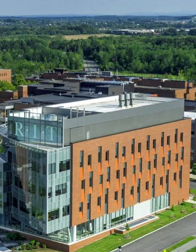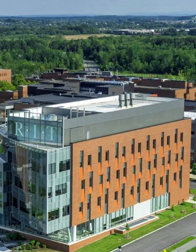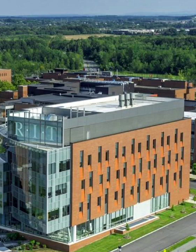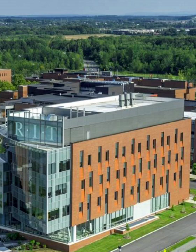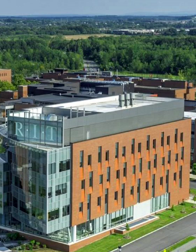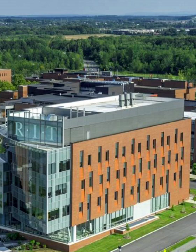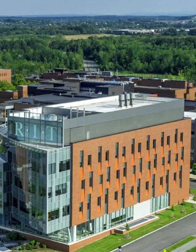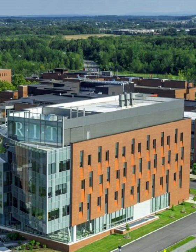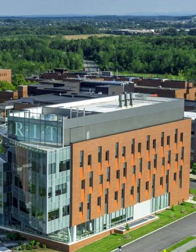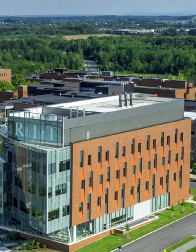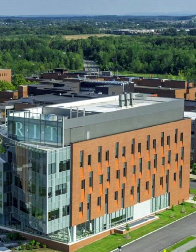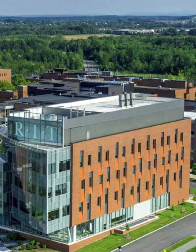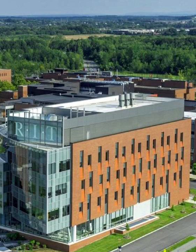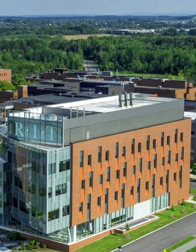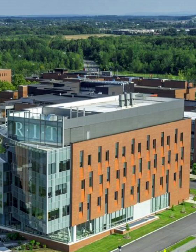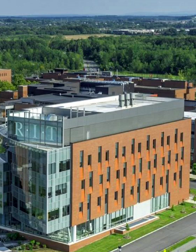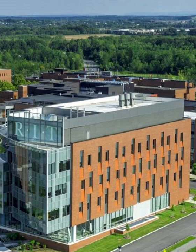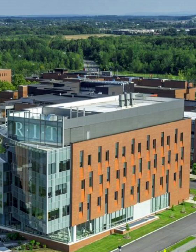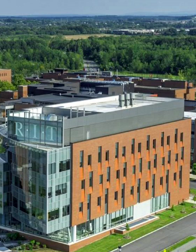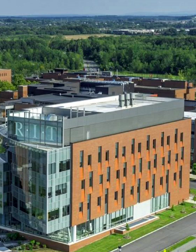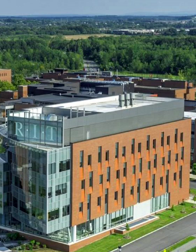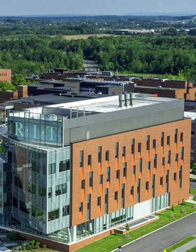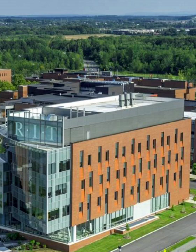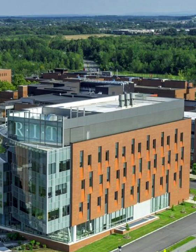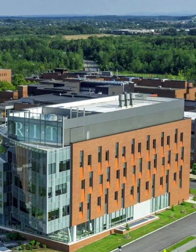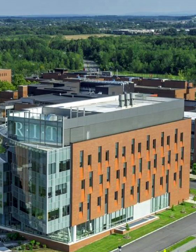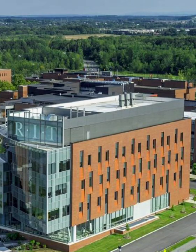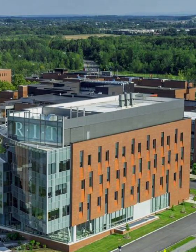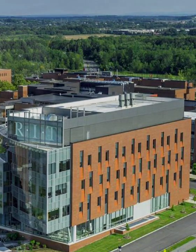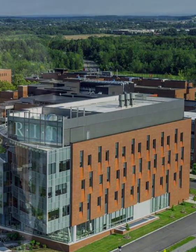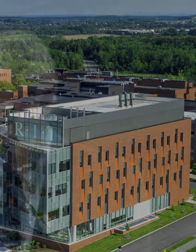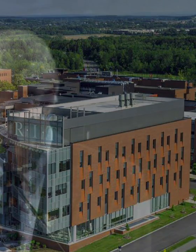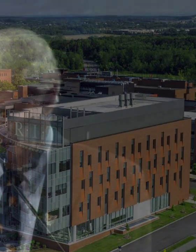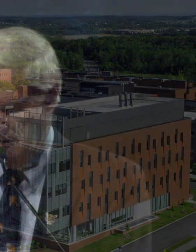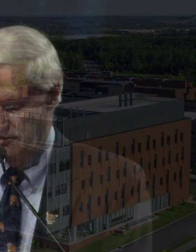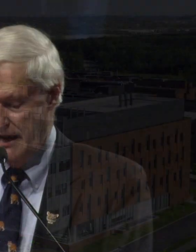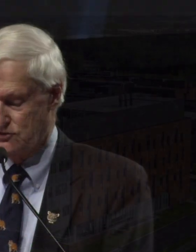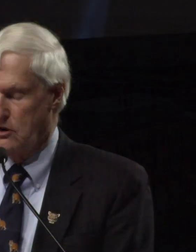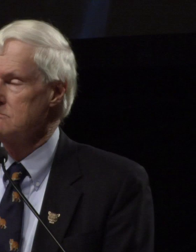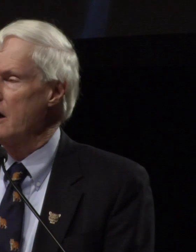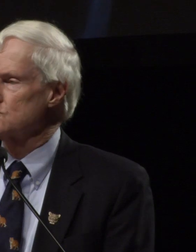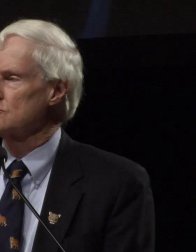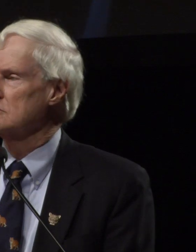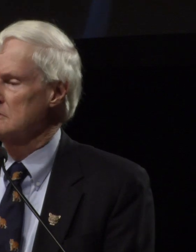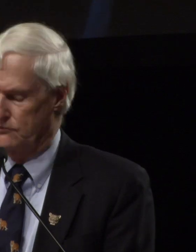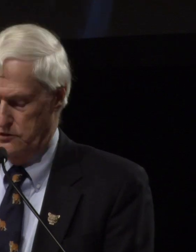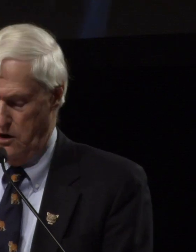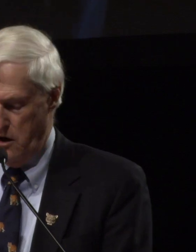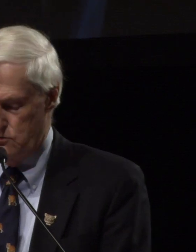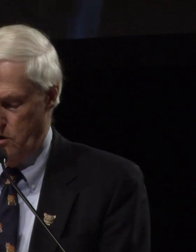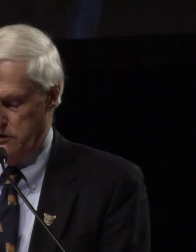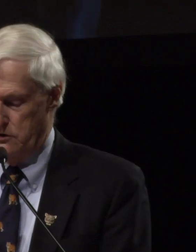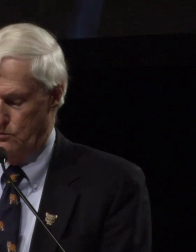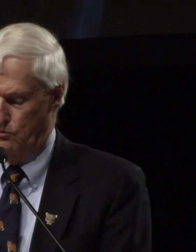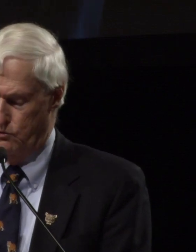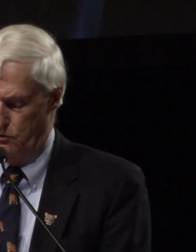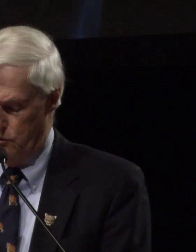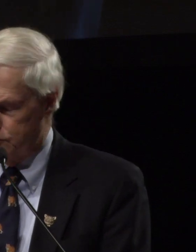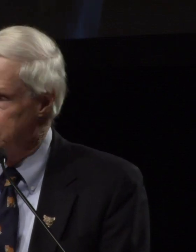HAVE BEEN MAKING, WILL BE YOUR LEGACY. THANKS SO MUCH FOR YOUR HARD WORK, YOUR SUPPORT, AND YOUR